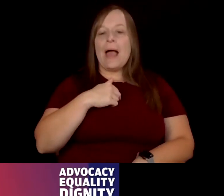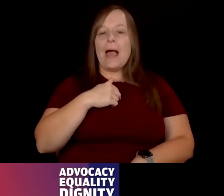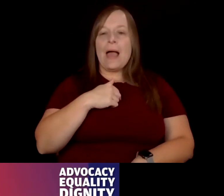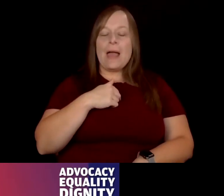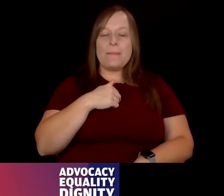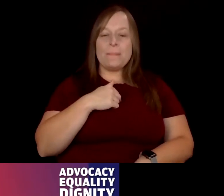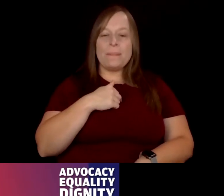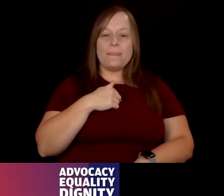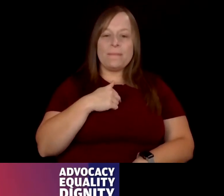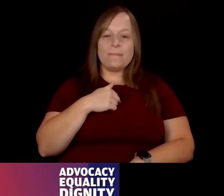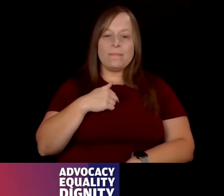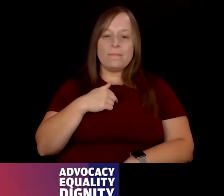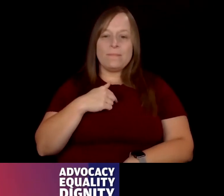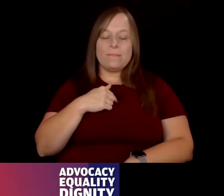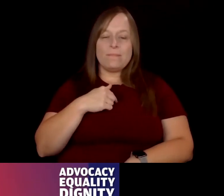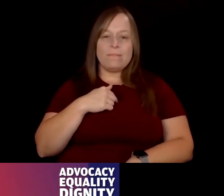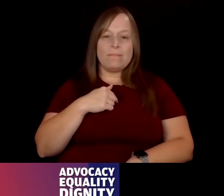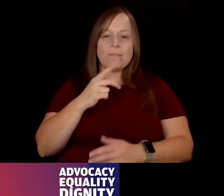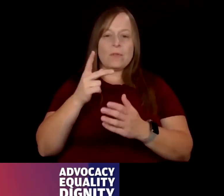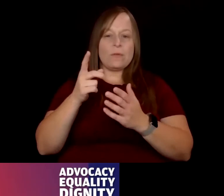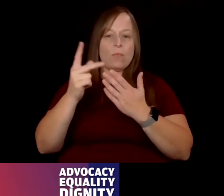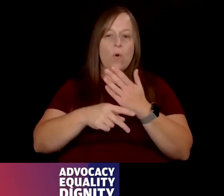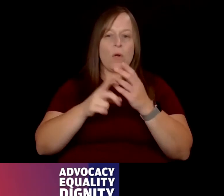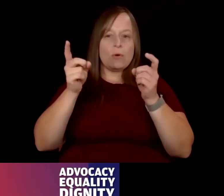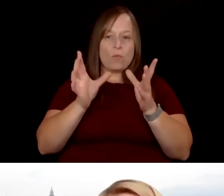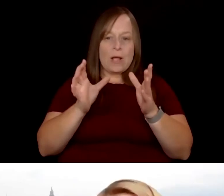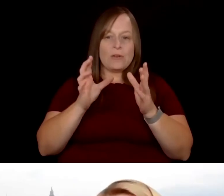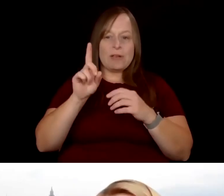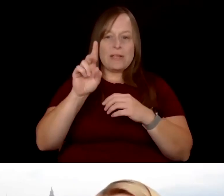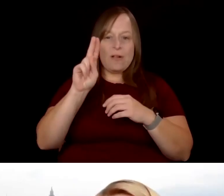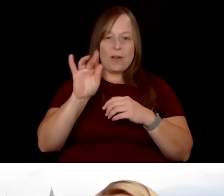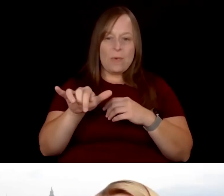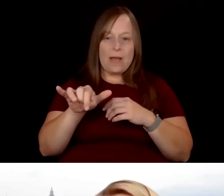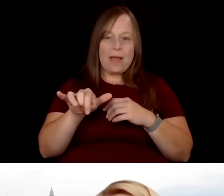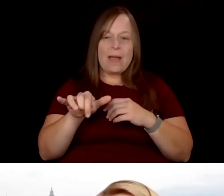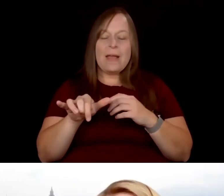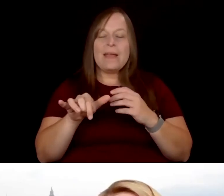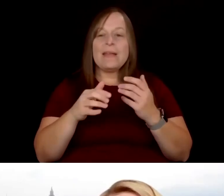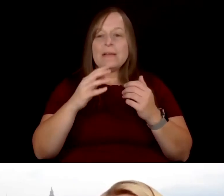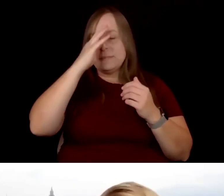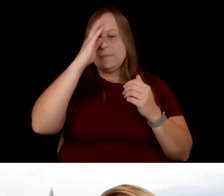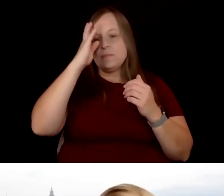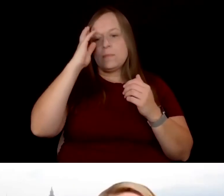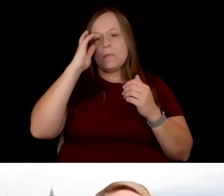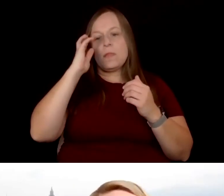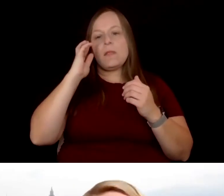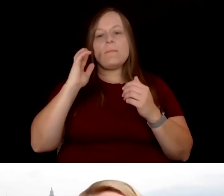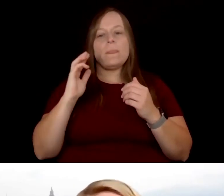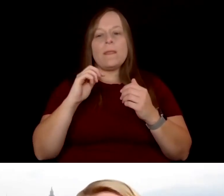I'm a program director at Disability Rights New York. And I'm not gonna lie.